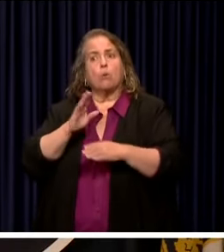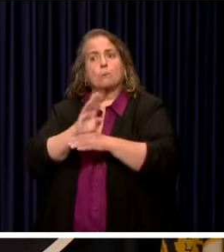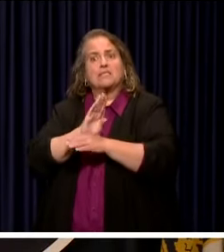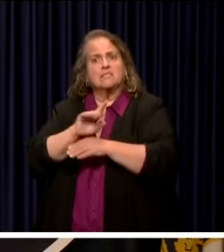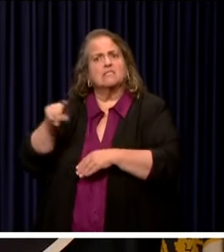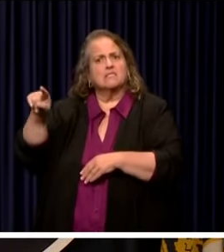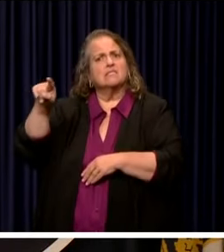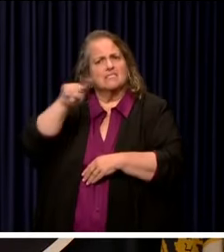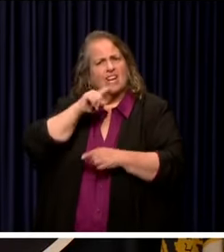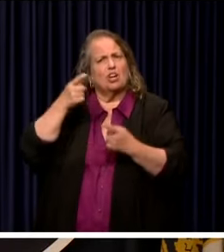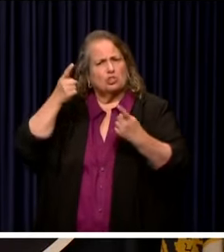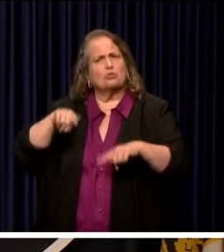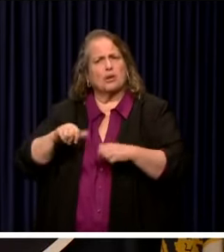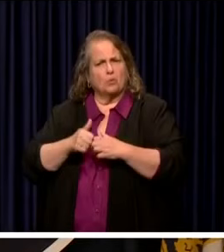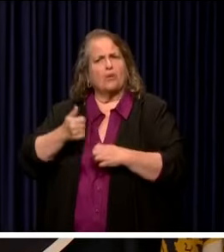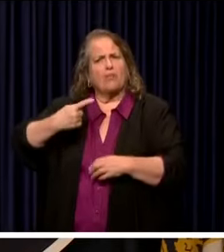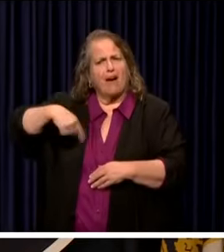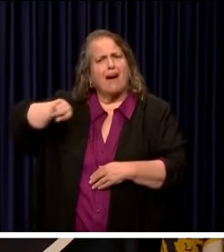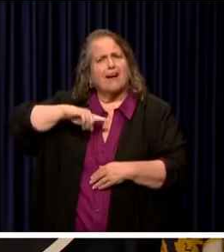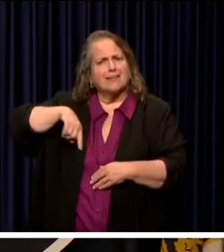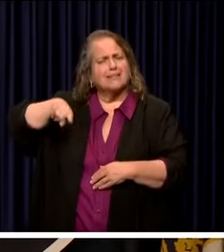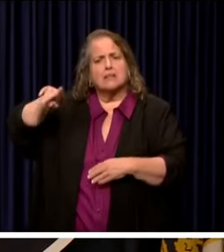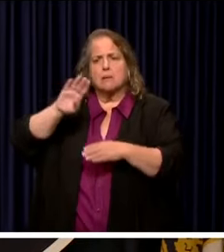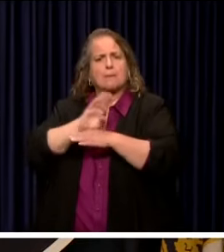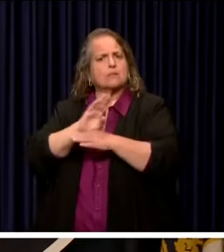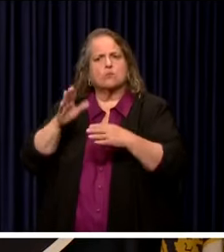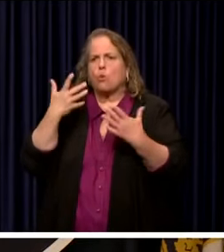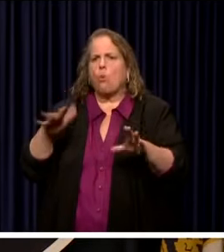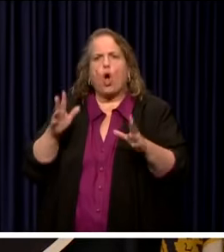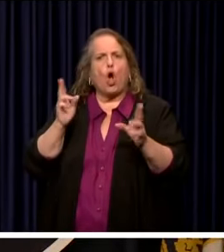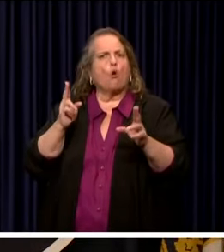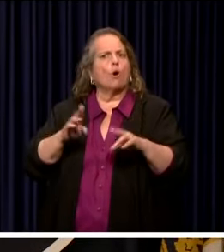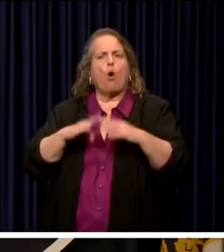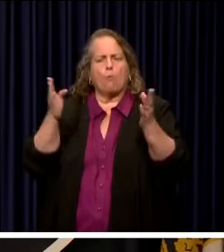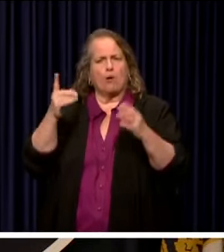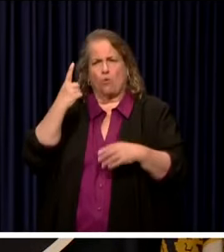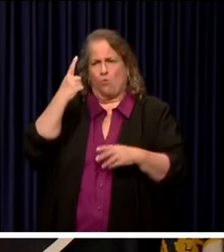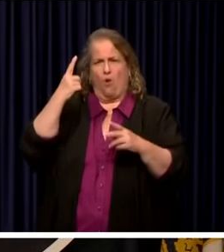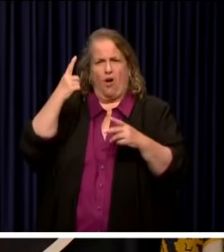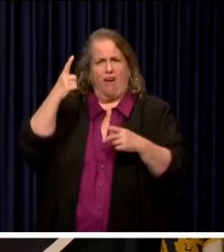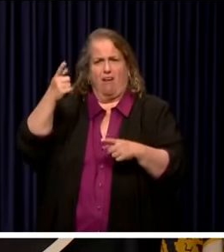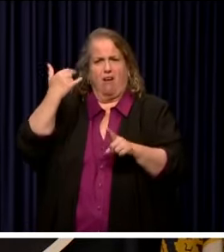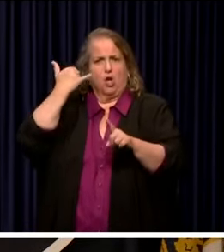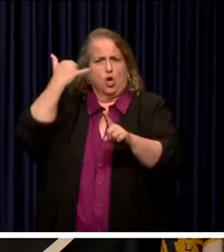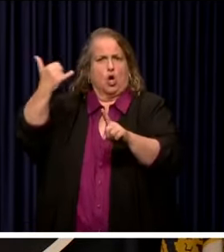SO OUR GROUP HERE THAT'S GOING TO BE ACCEPTING THOSE ARE GOING